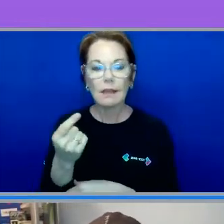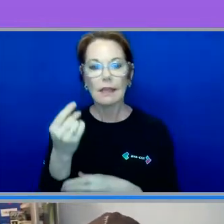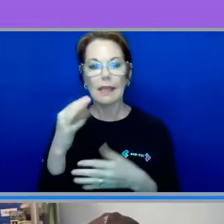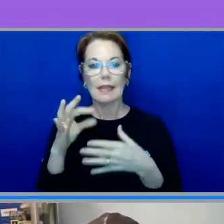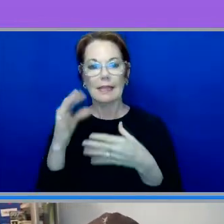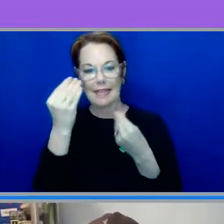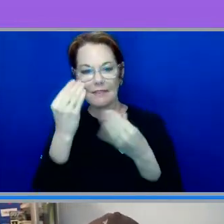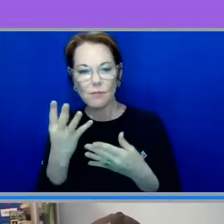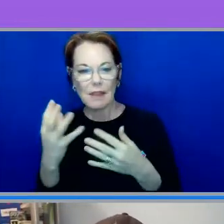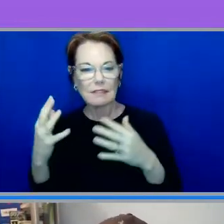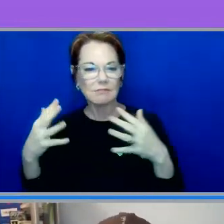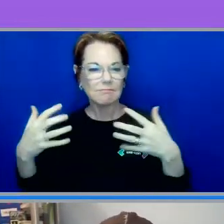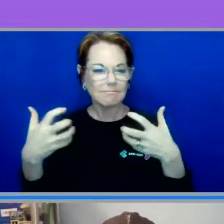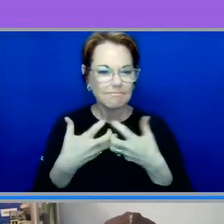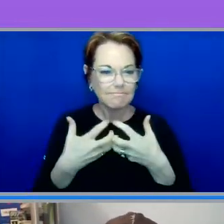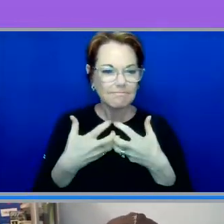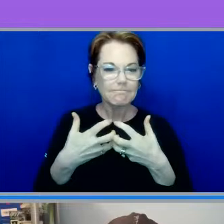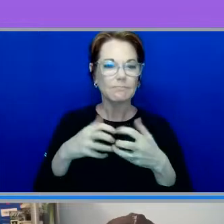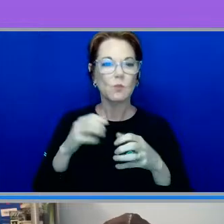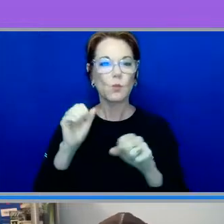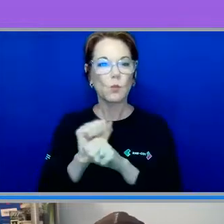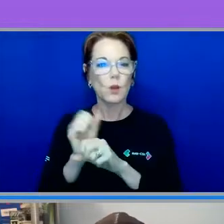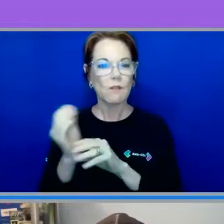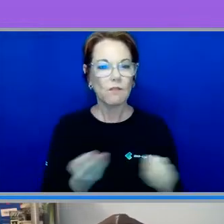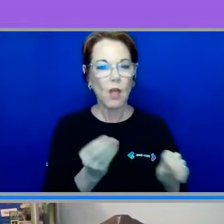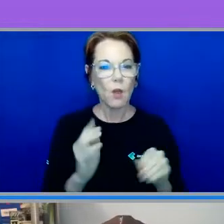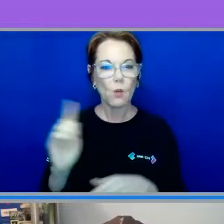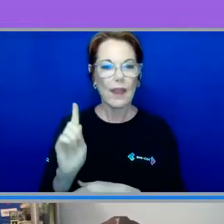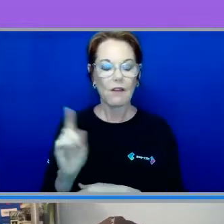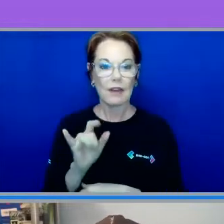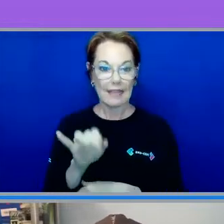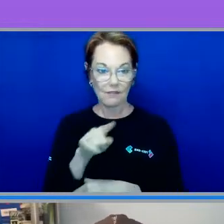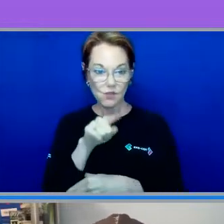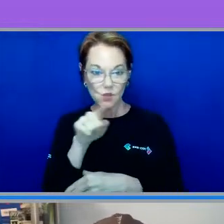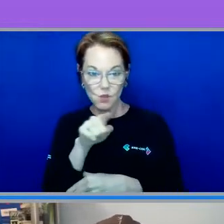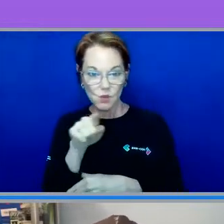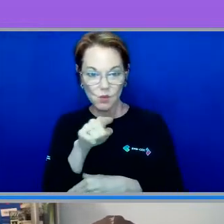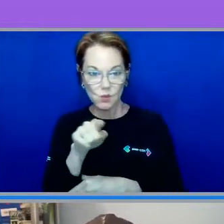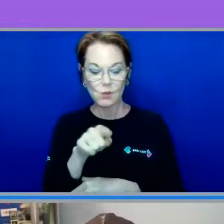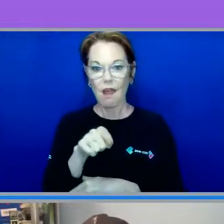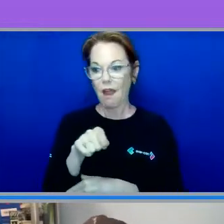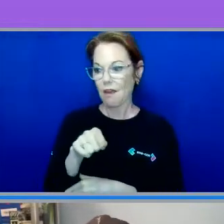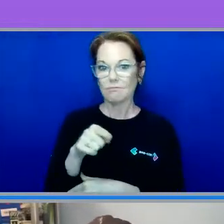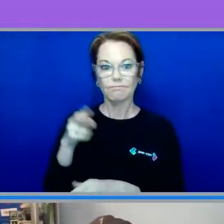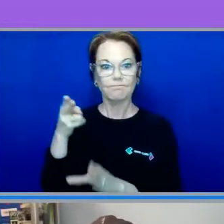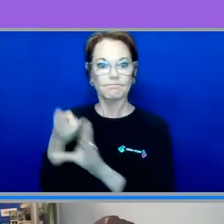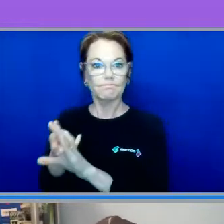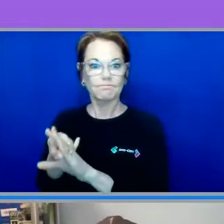can fit into that workflow. If you fall into one or both of